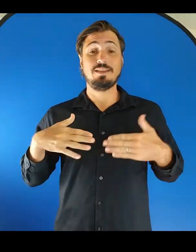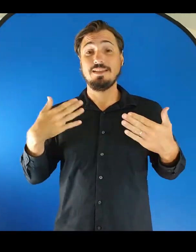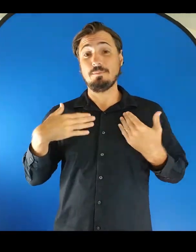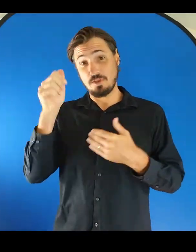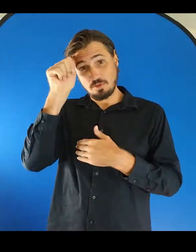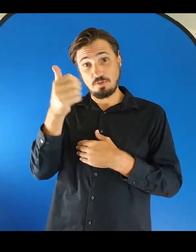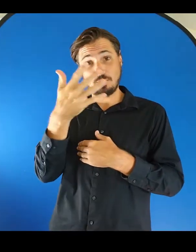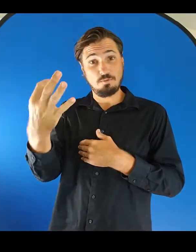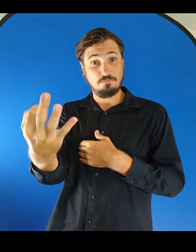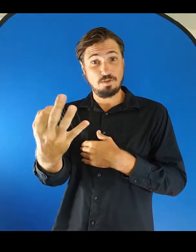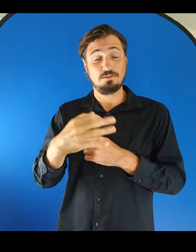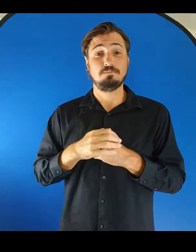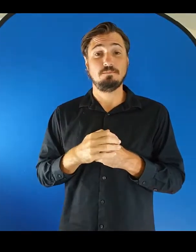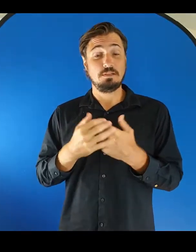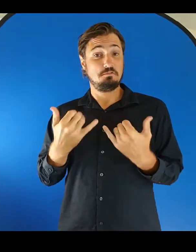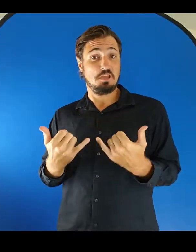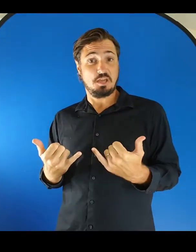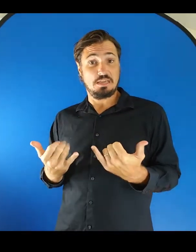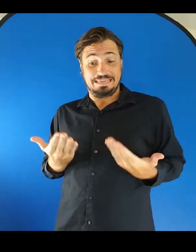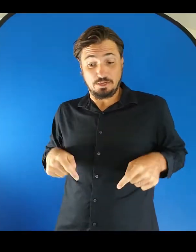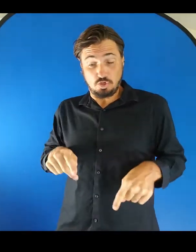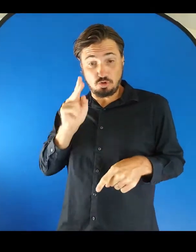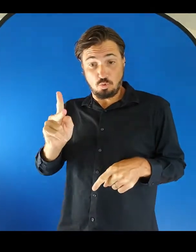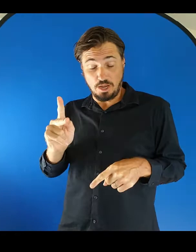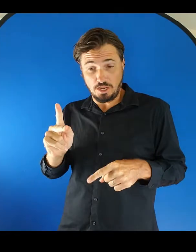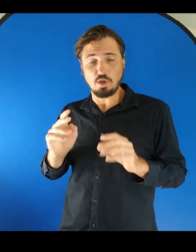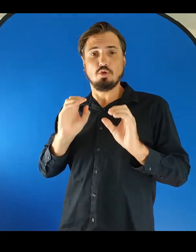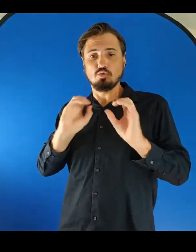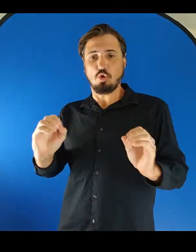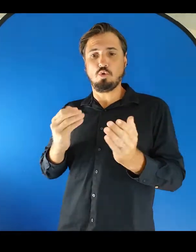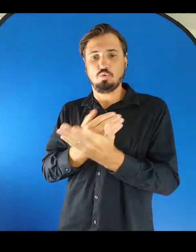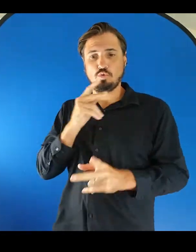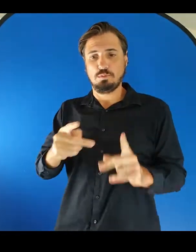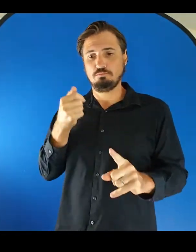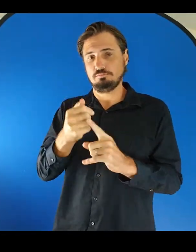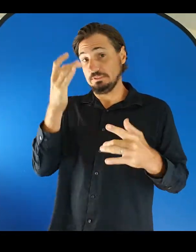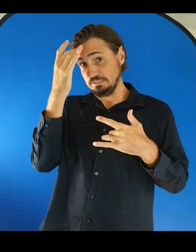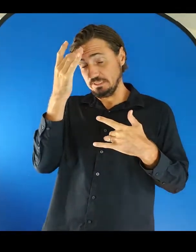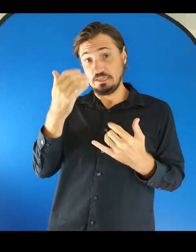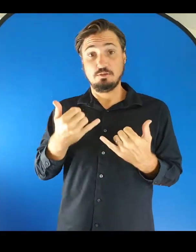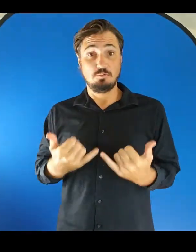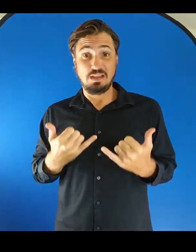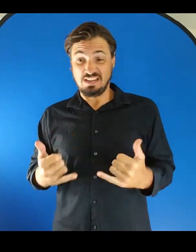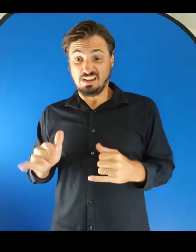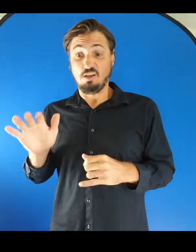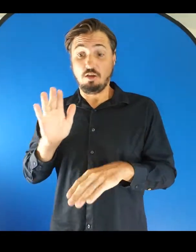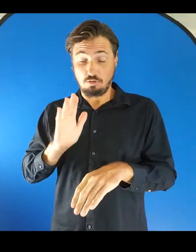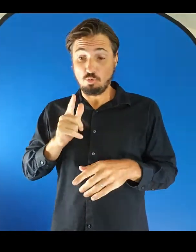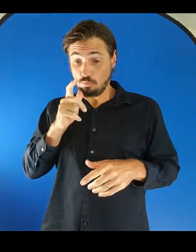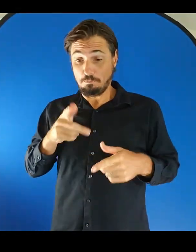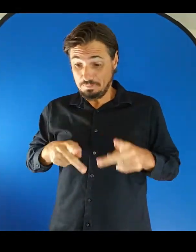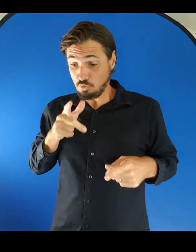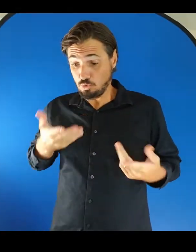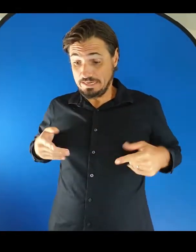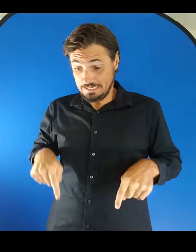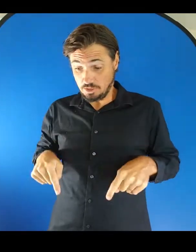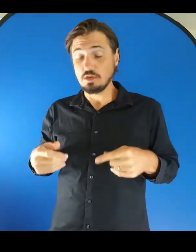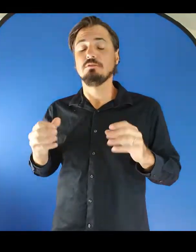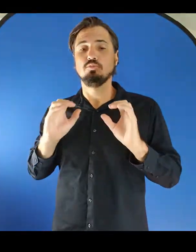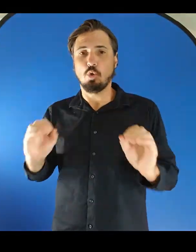There were no new Kaua`i cases reported today and we remain at zero active cases. Our cumulative case count to date is 43.